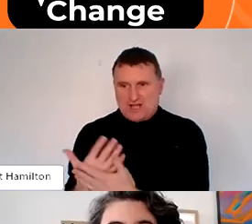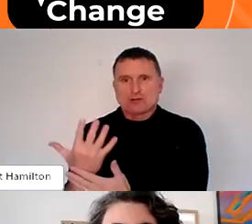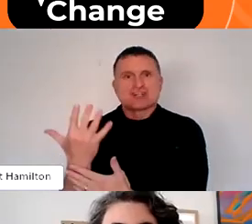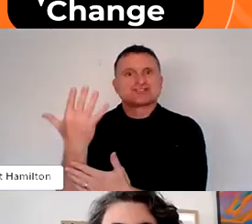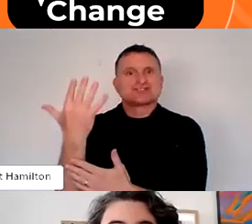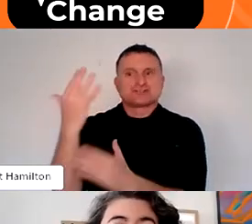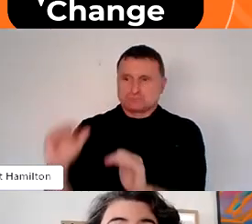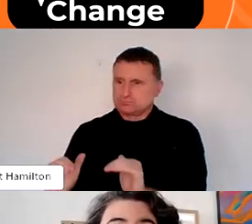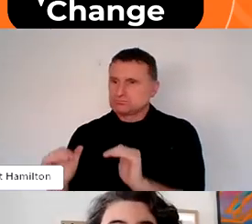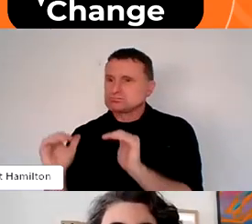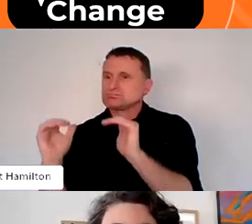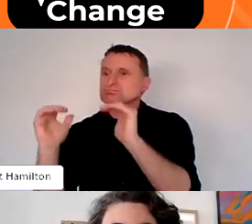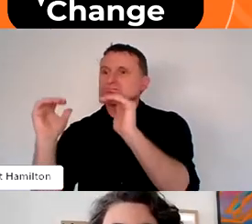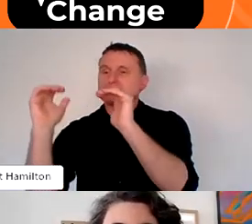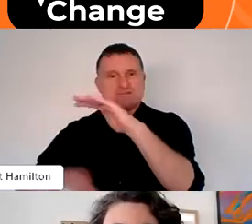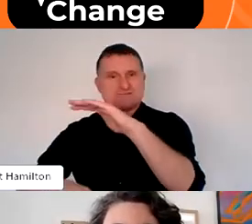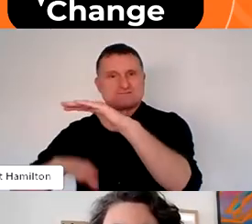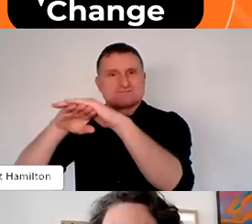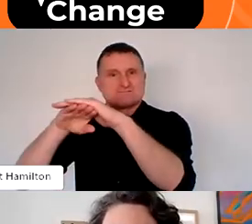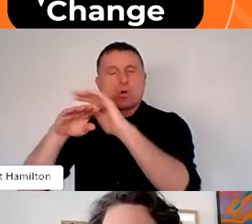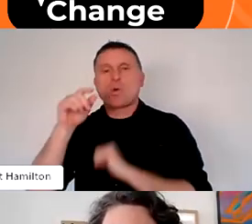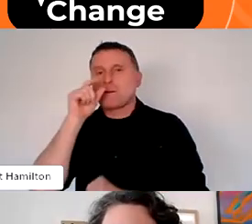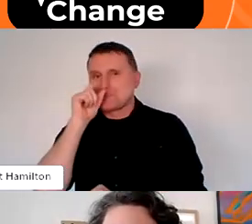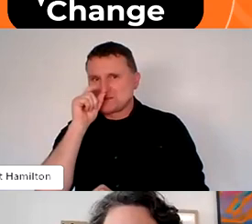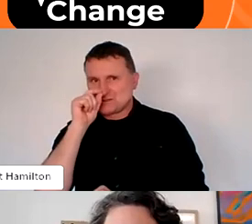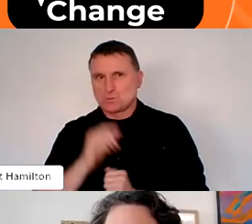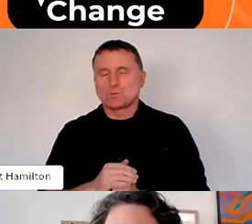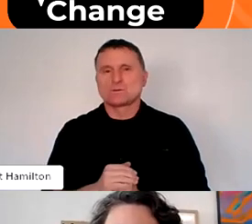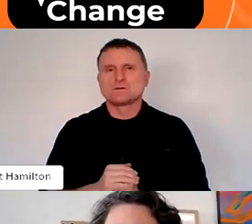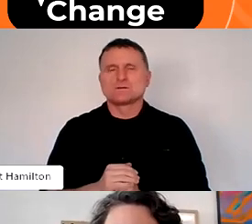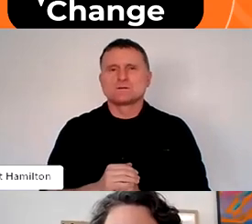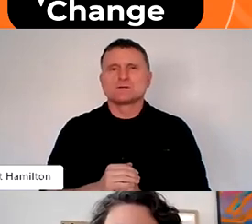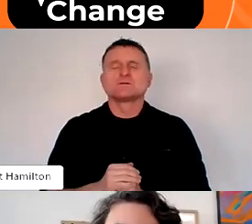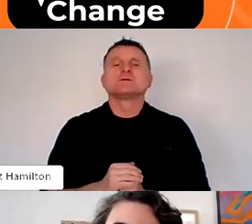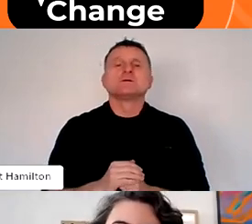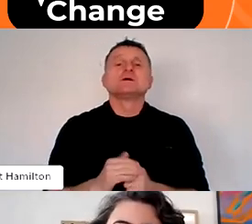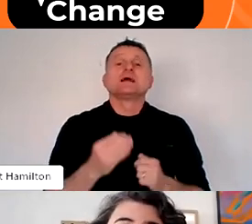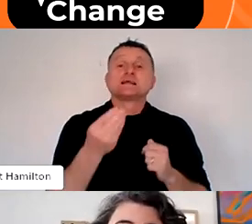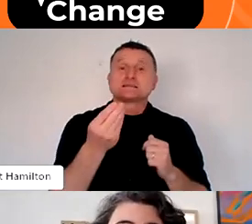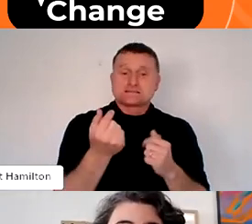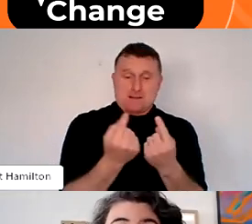I want to share three big whakaaro as part of my kōrero. My talk today